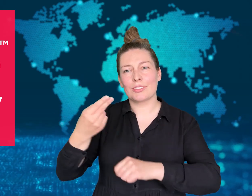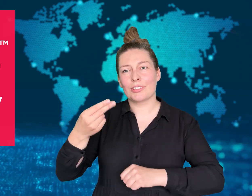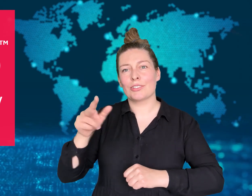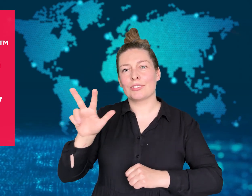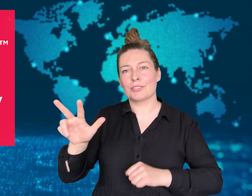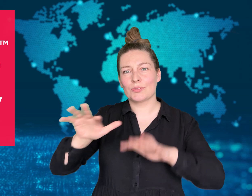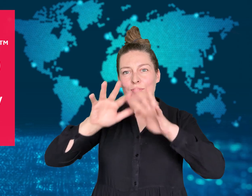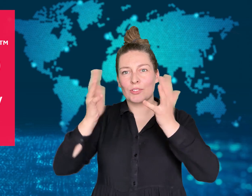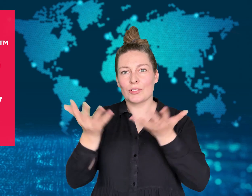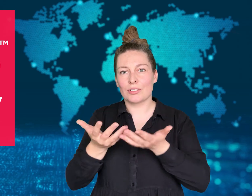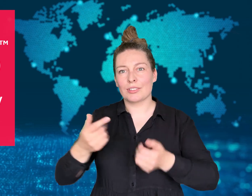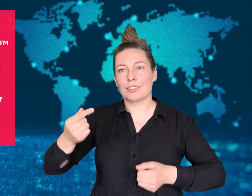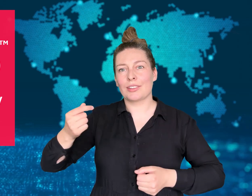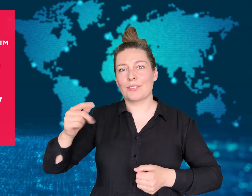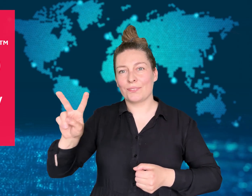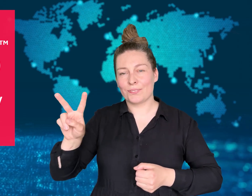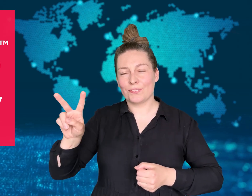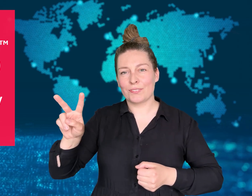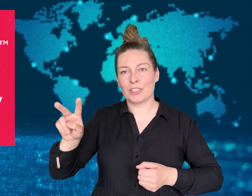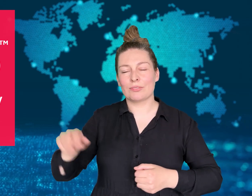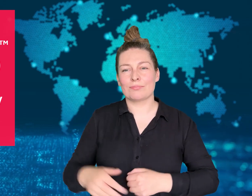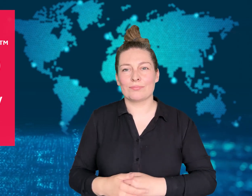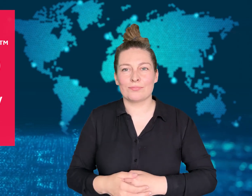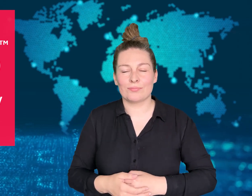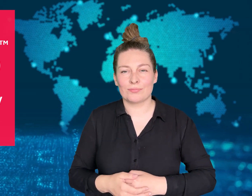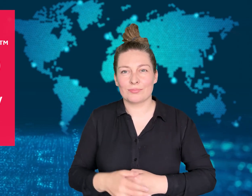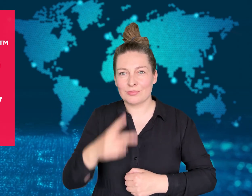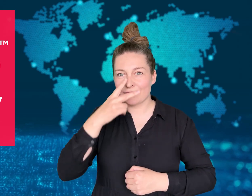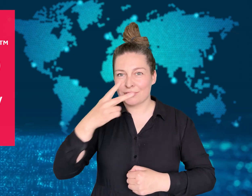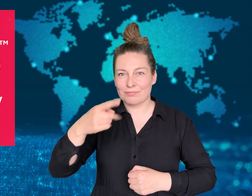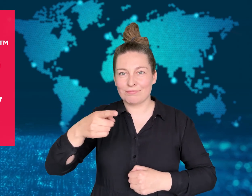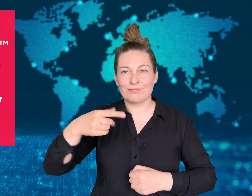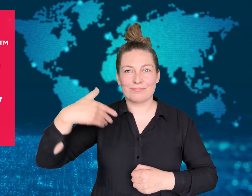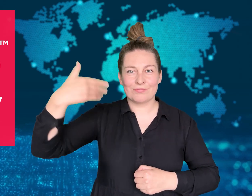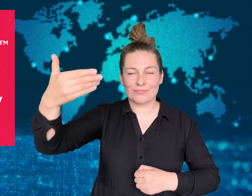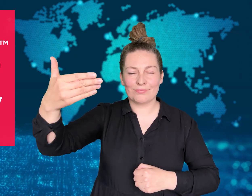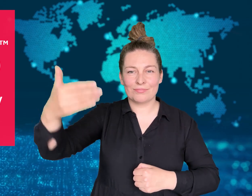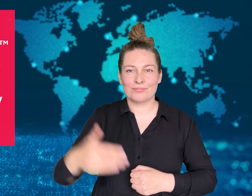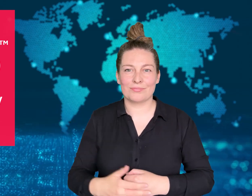to get new video updates! See you next time!